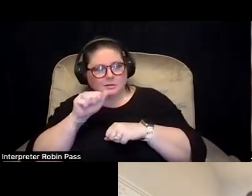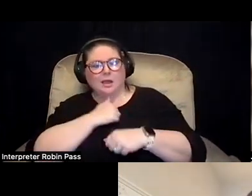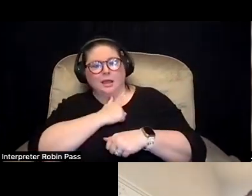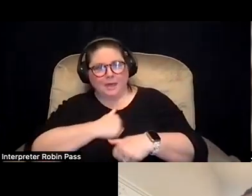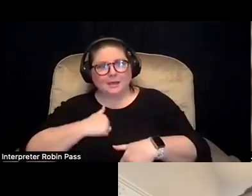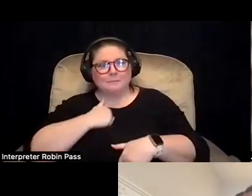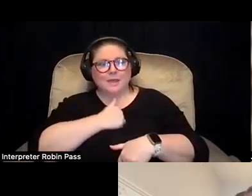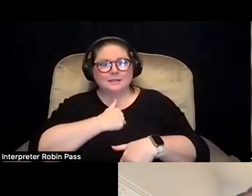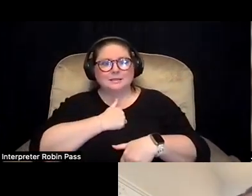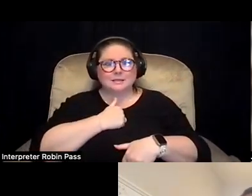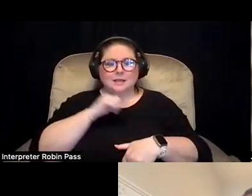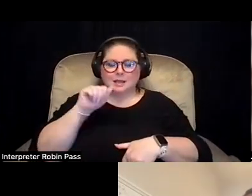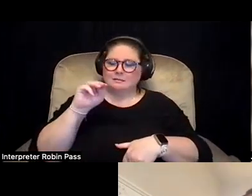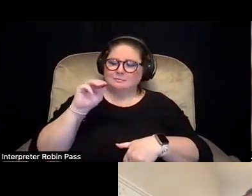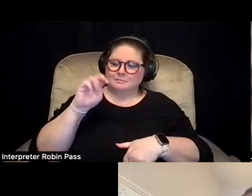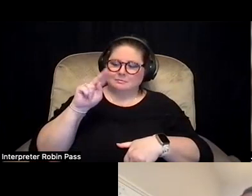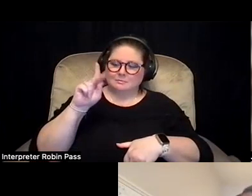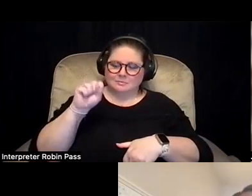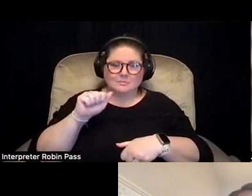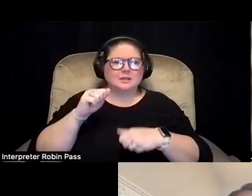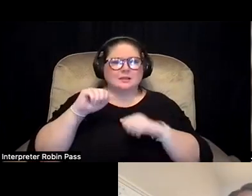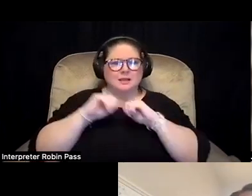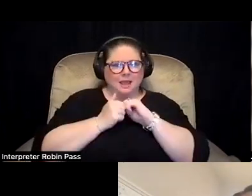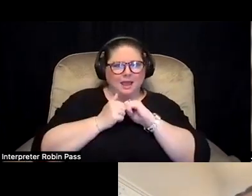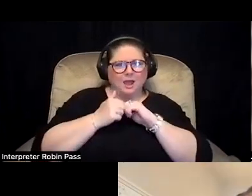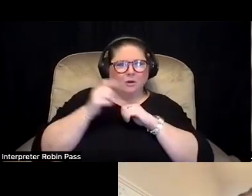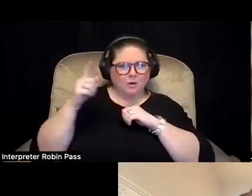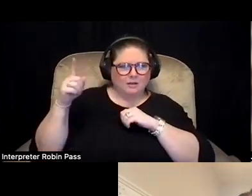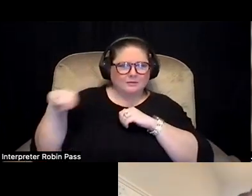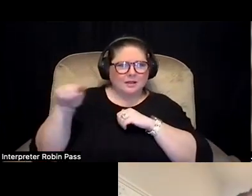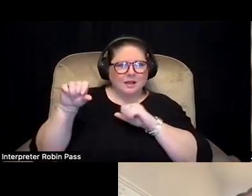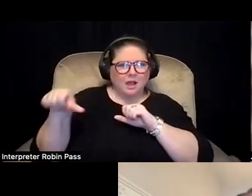over history around the world made amends after atrocities so there's a way because